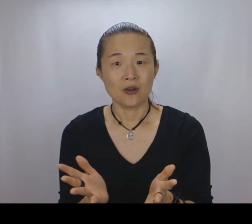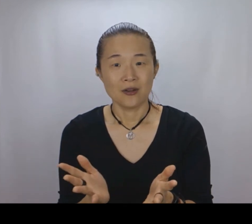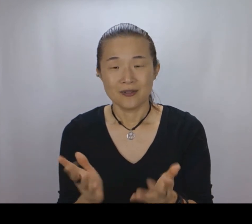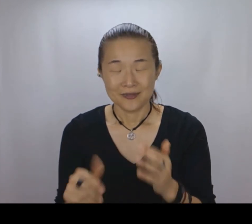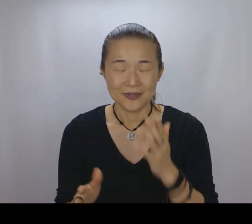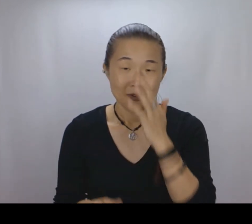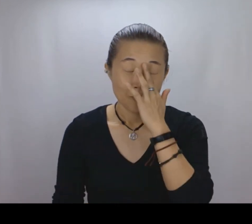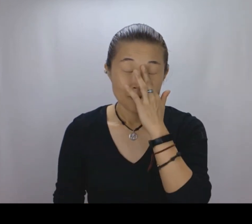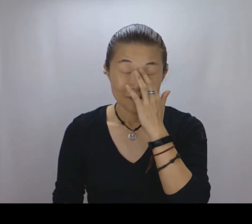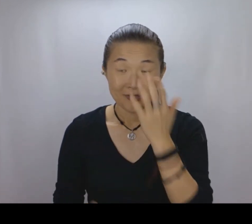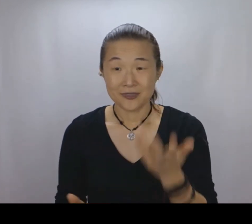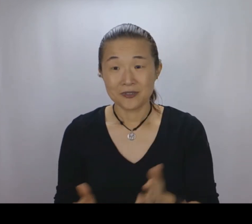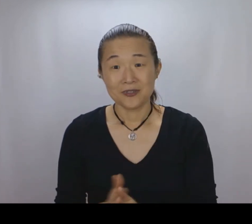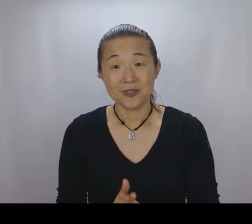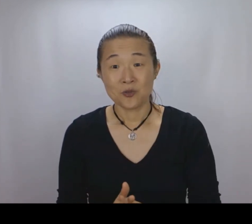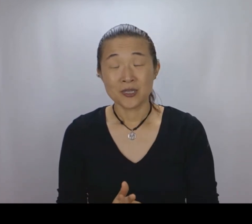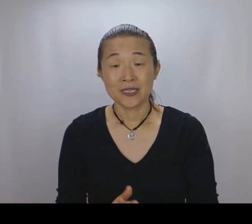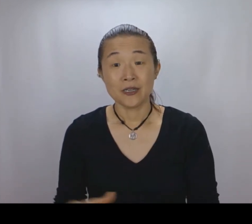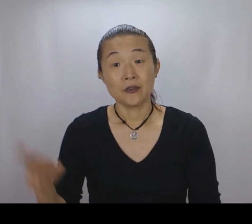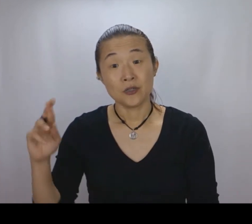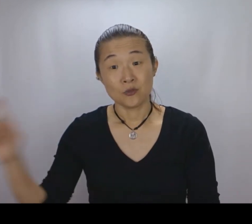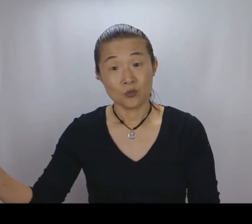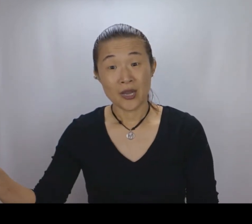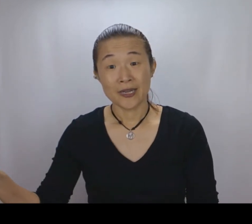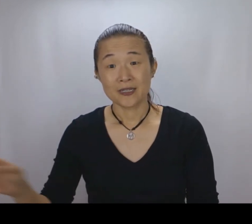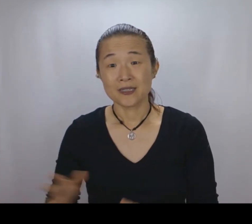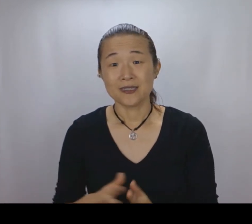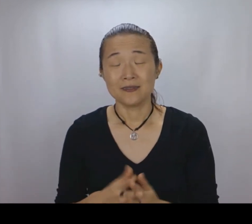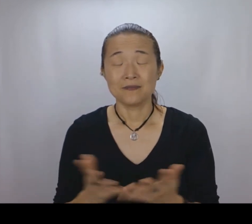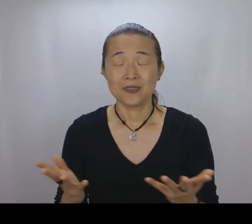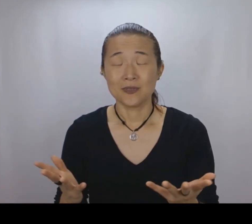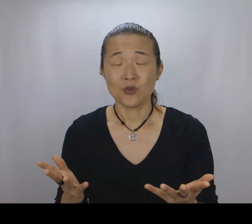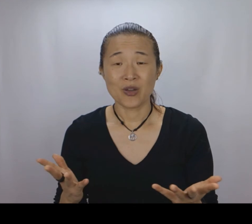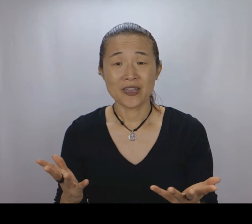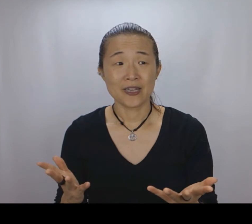or you don't want to say, "You're right," because someone might think,